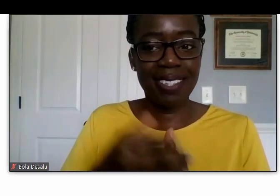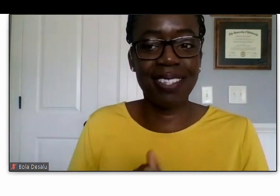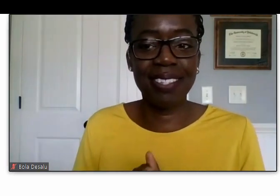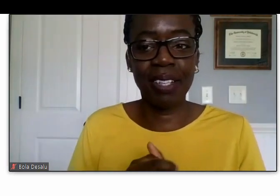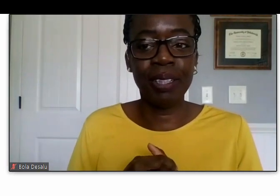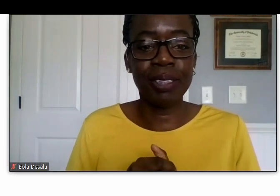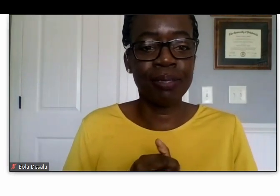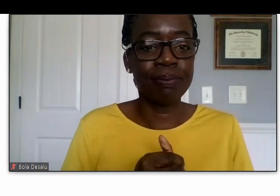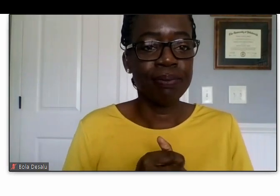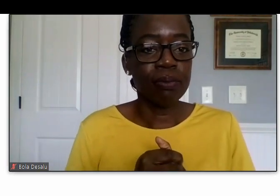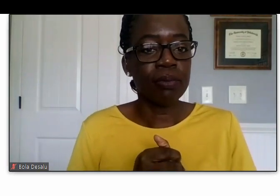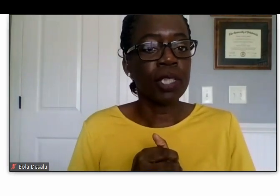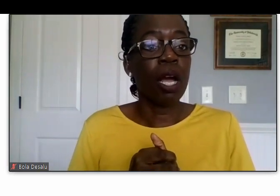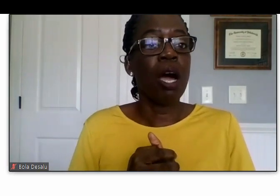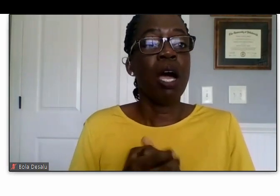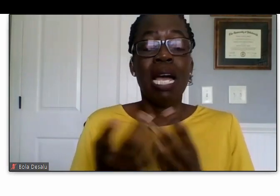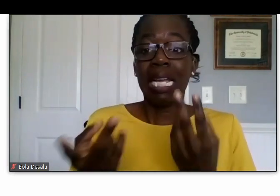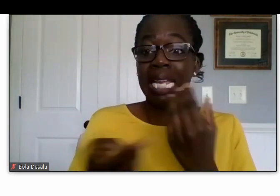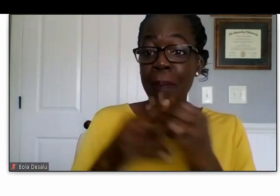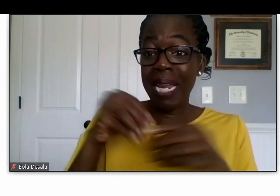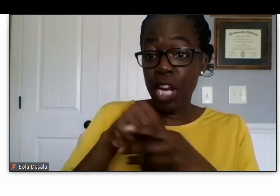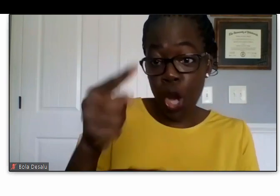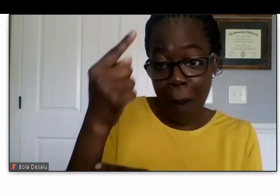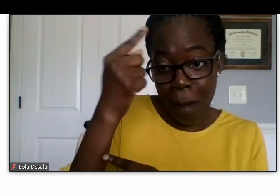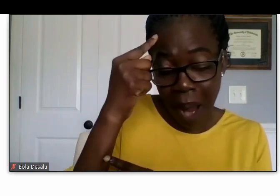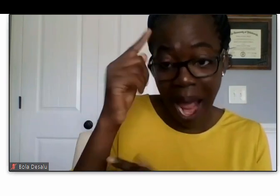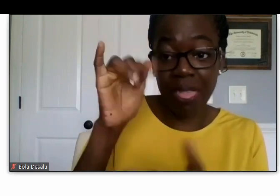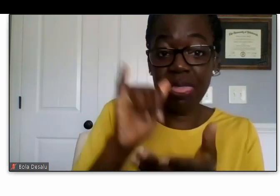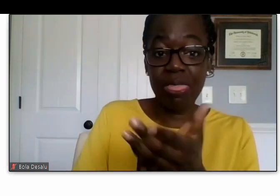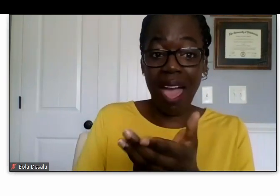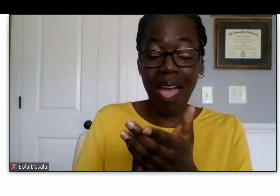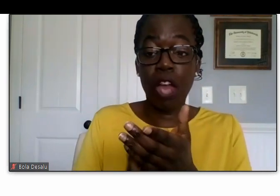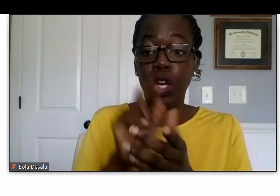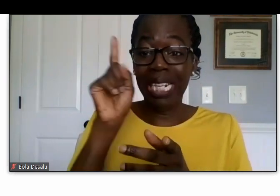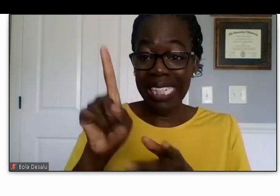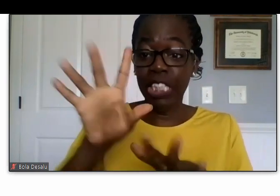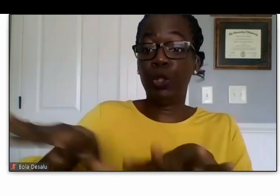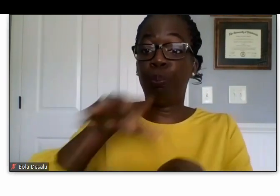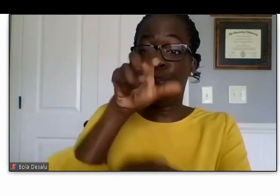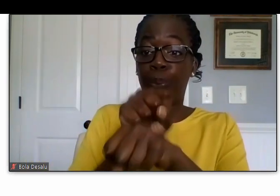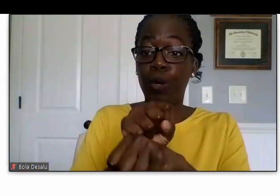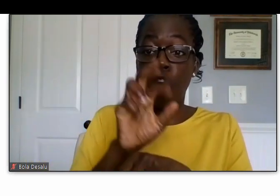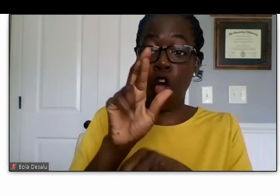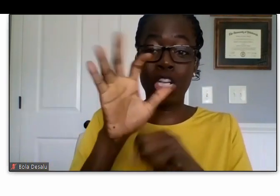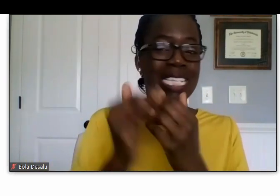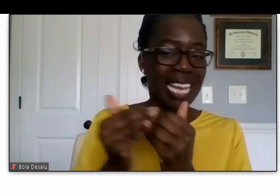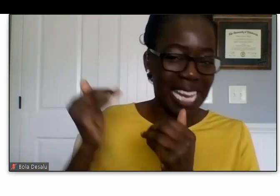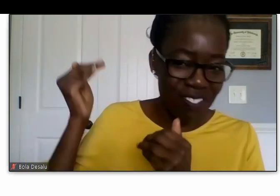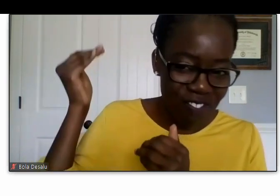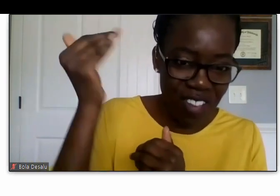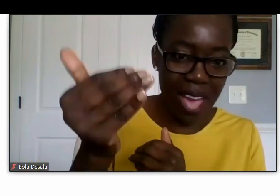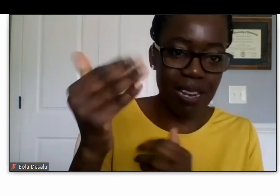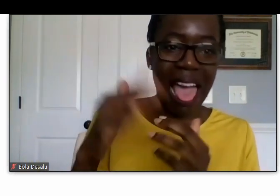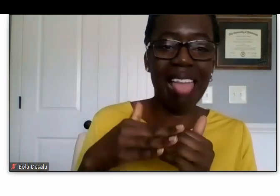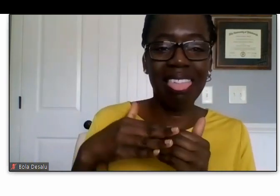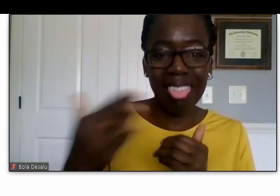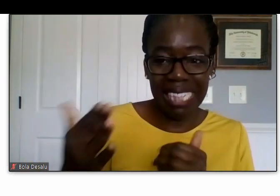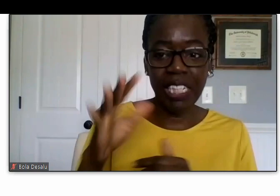Next Slide. Now keep in mind, as you're booking for the RCC,